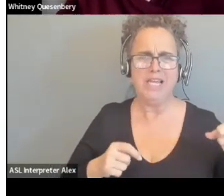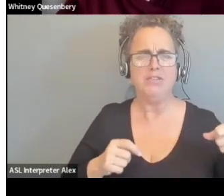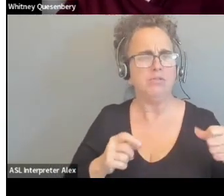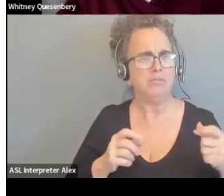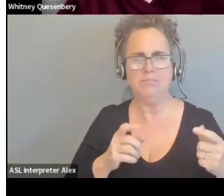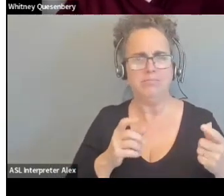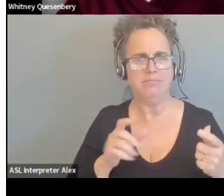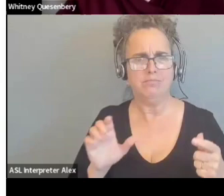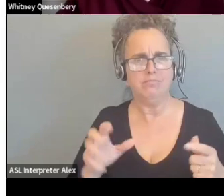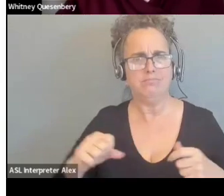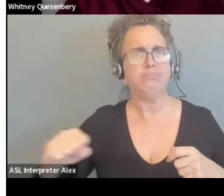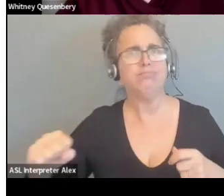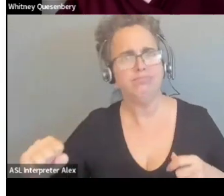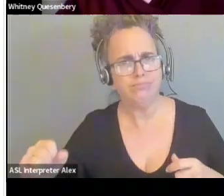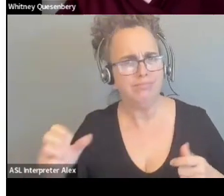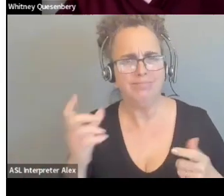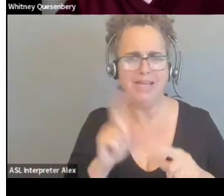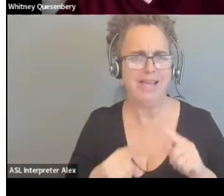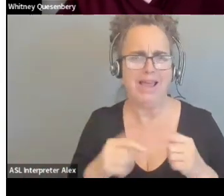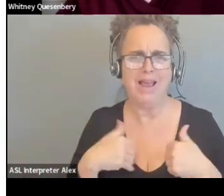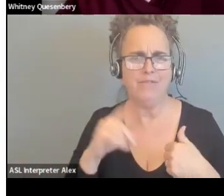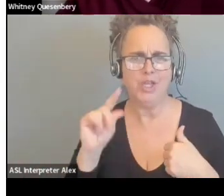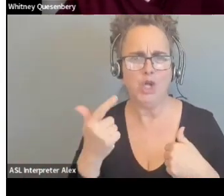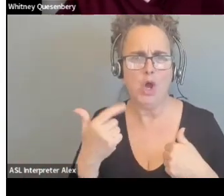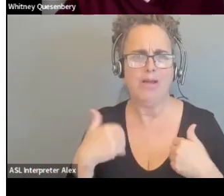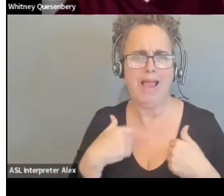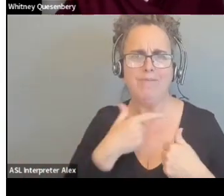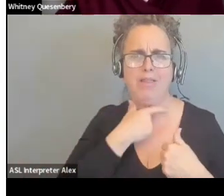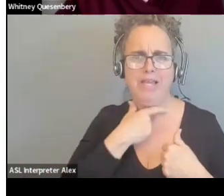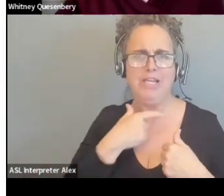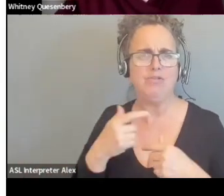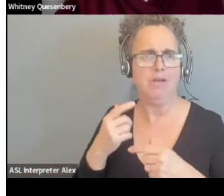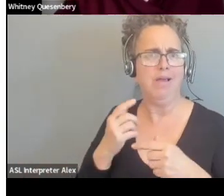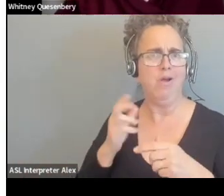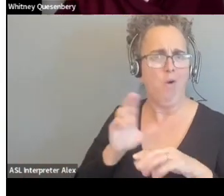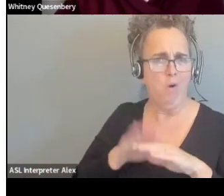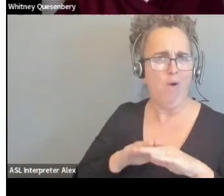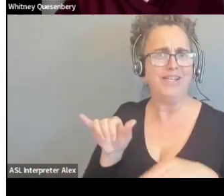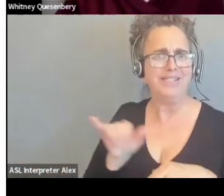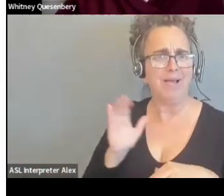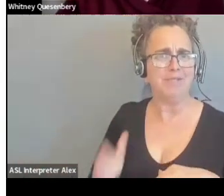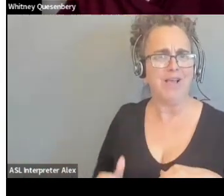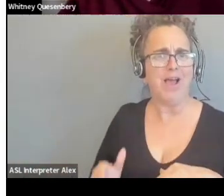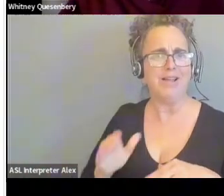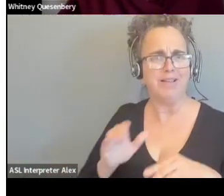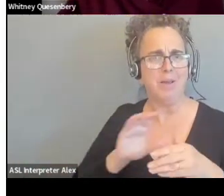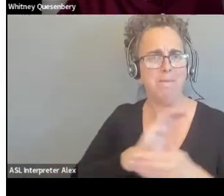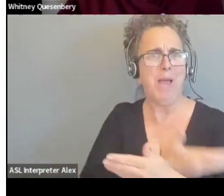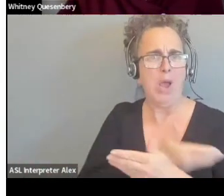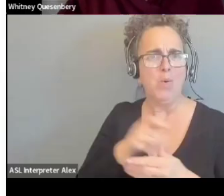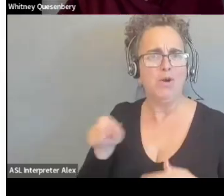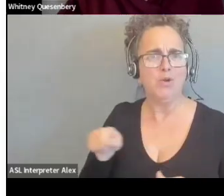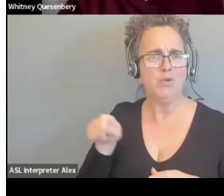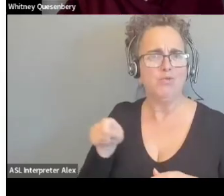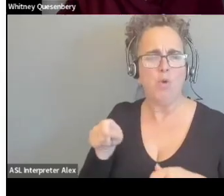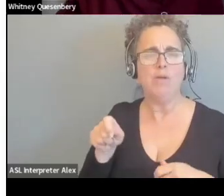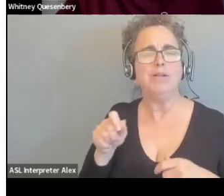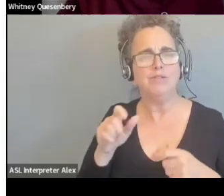So we, we really tried to make sure that we represented in small ways those details. Not to call them out specifically,